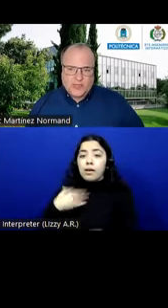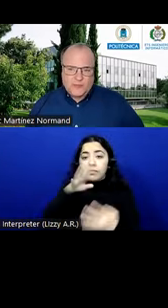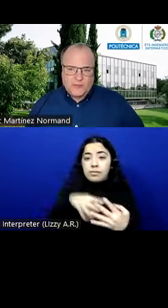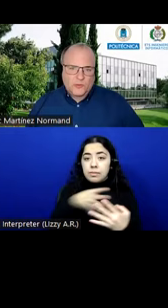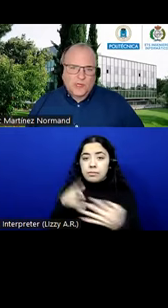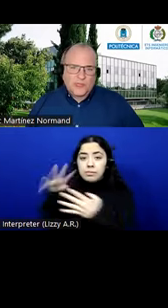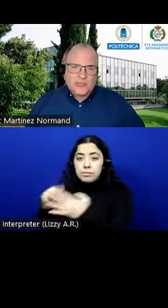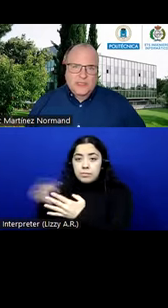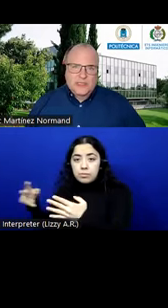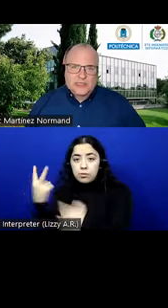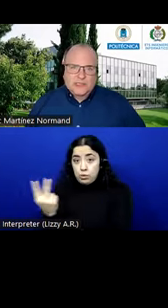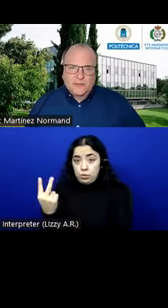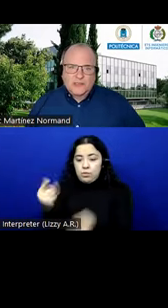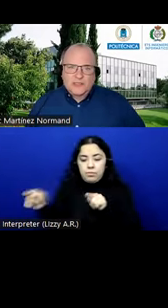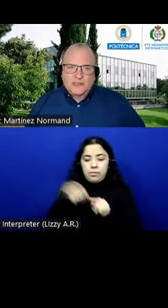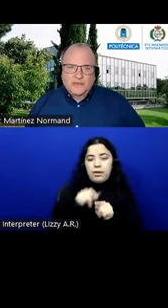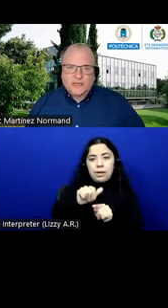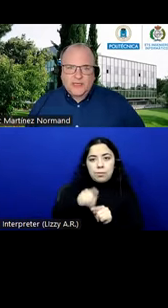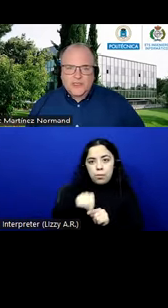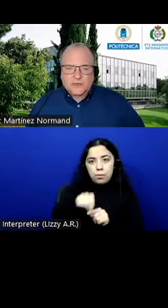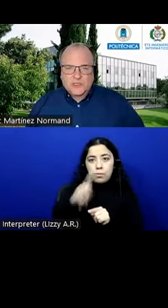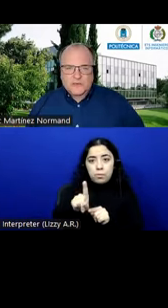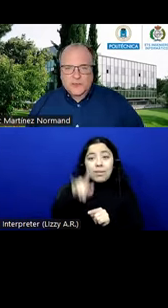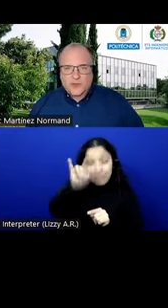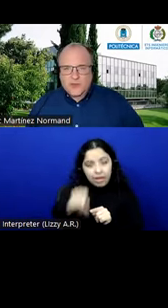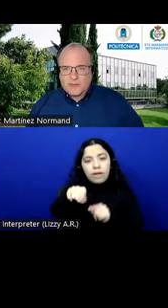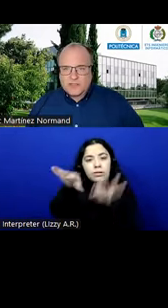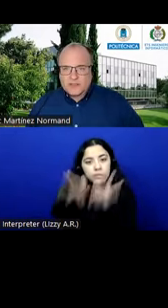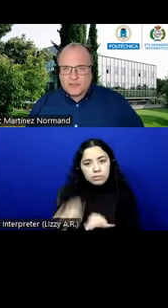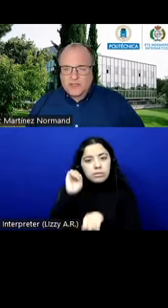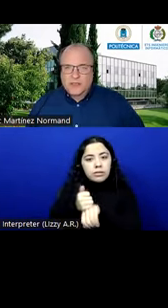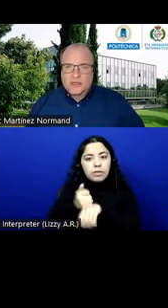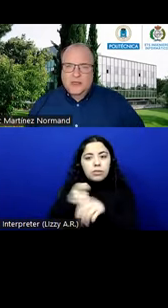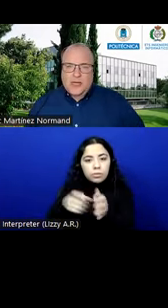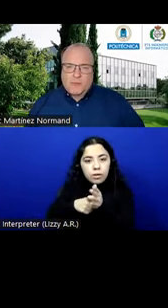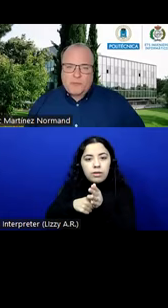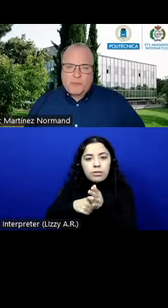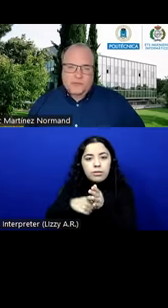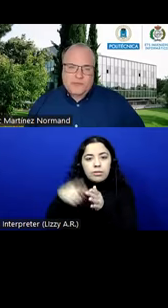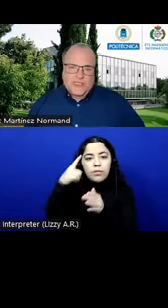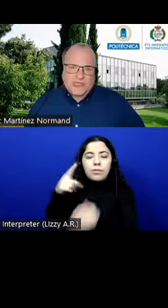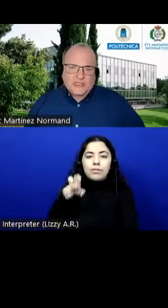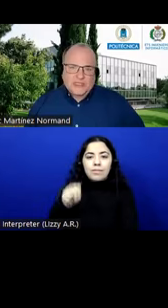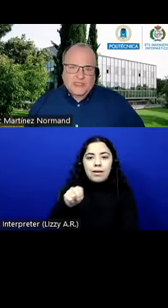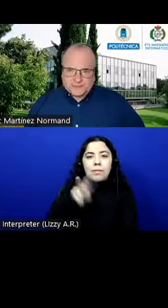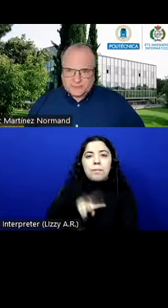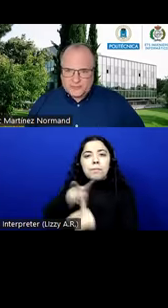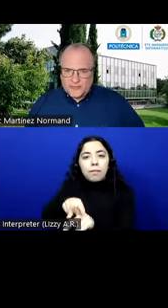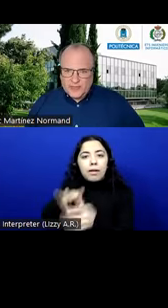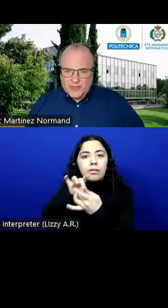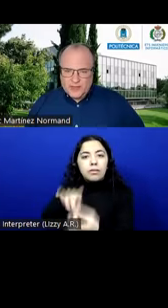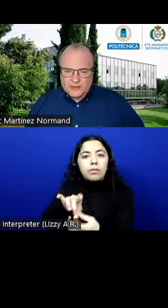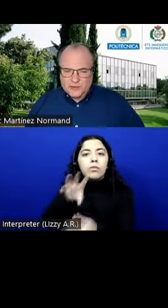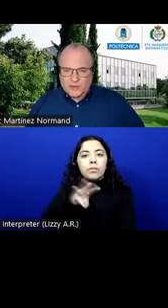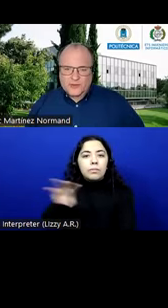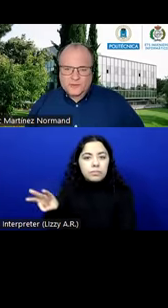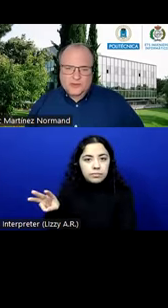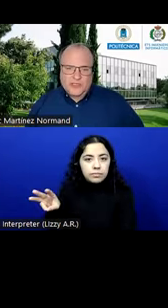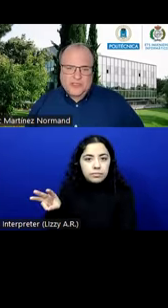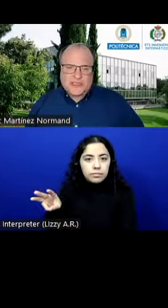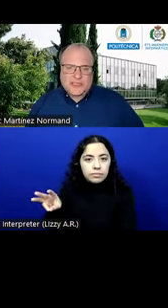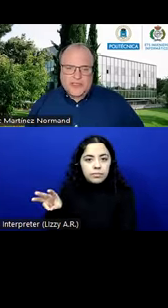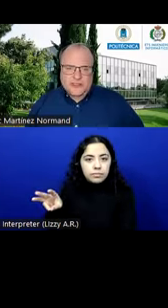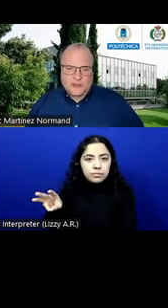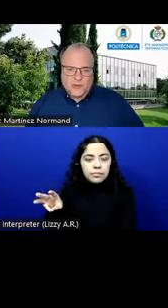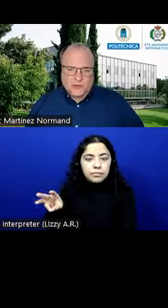A.1 which defines the requirements of the EN apply to websites to conform to the legislation bureau.